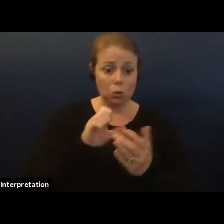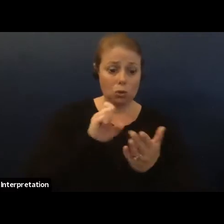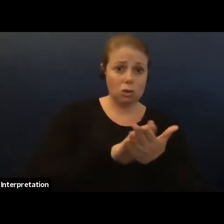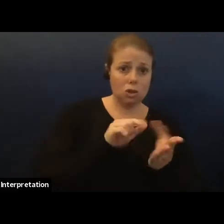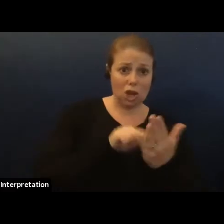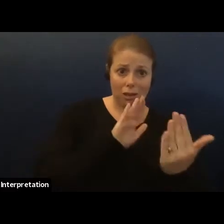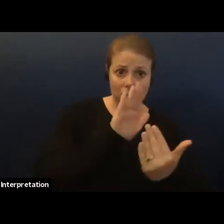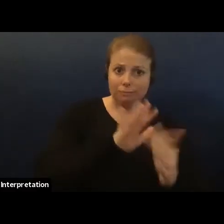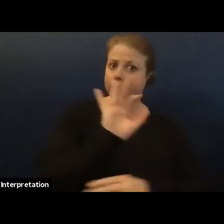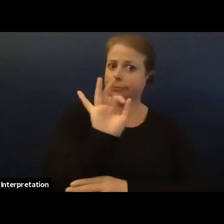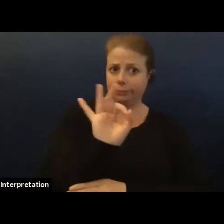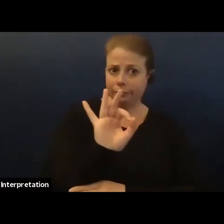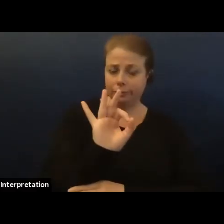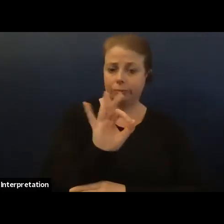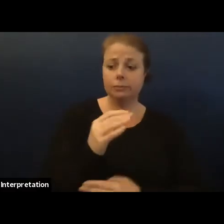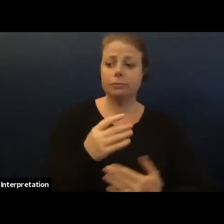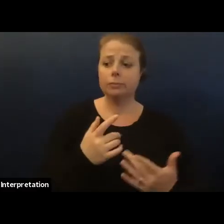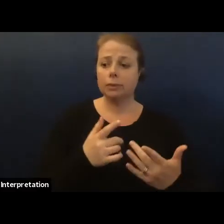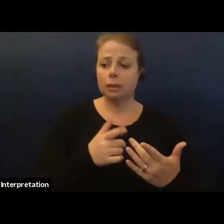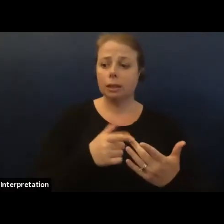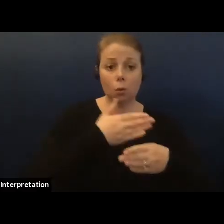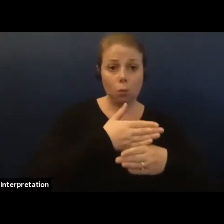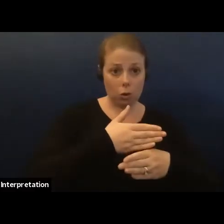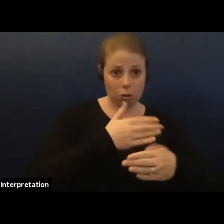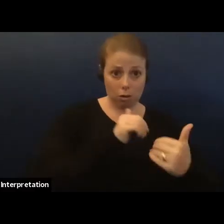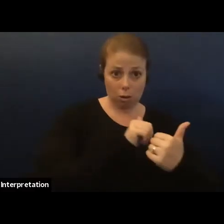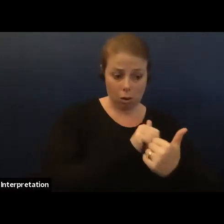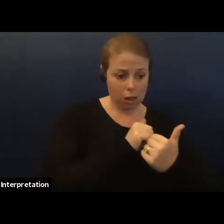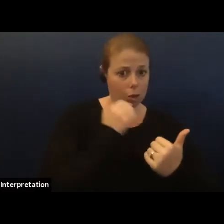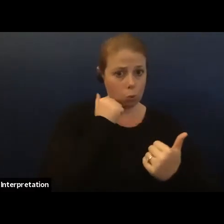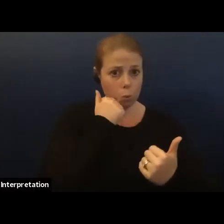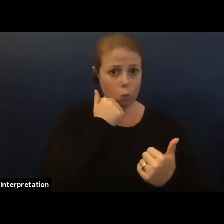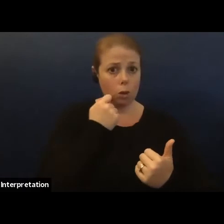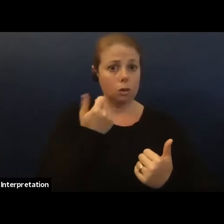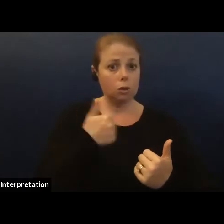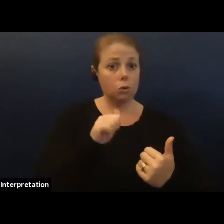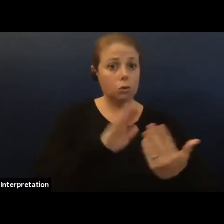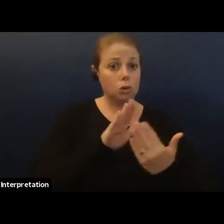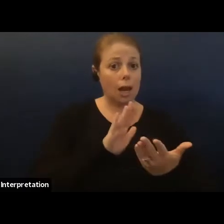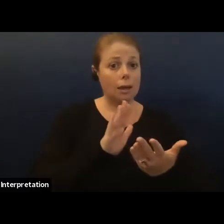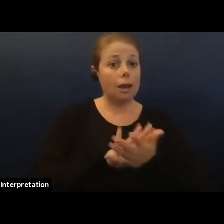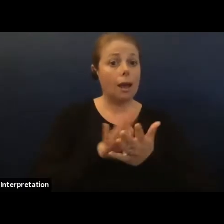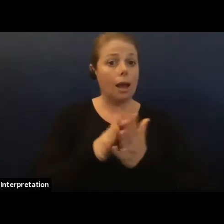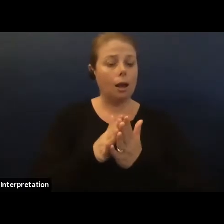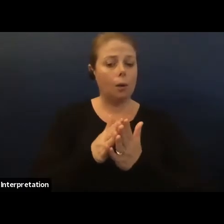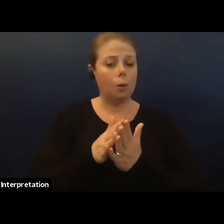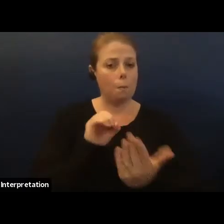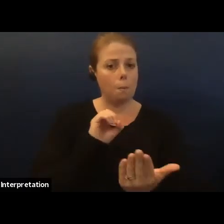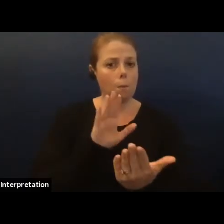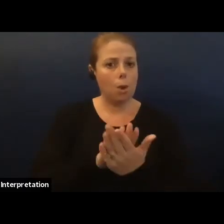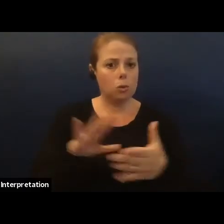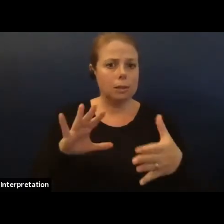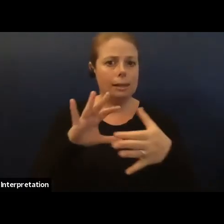to post links to handy information and contacts. She has just posted some information there,